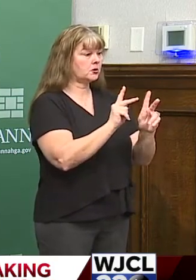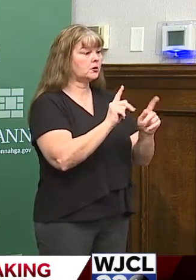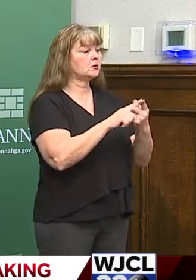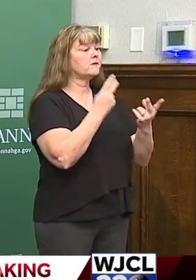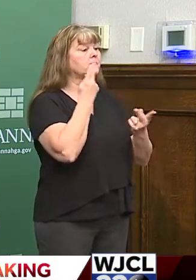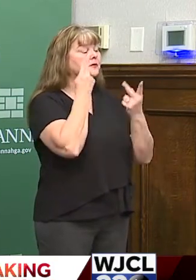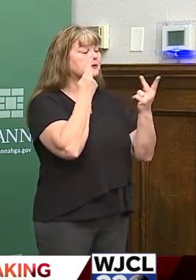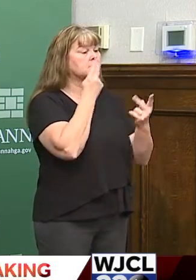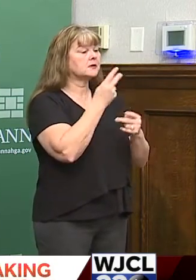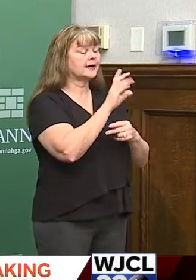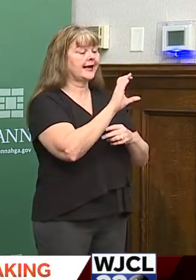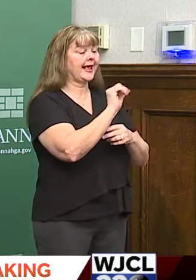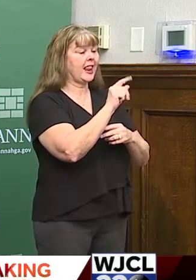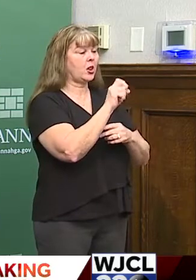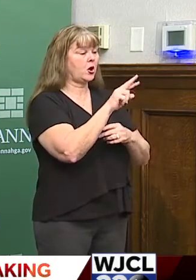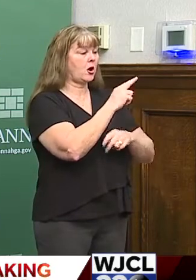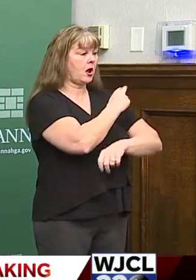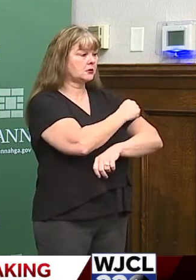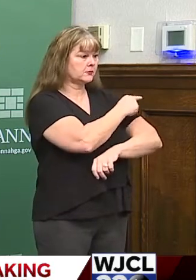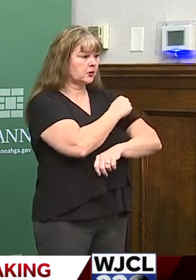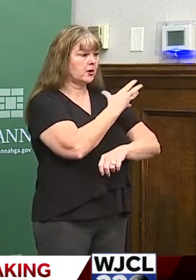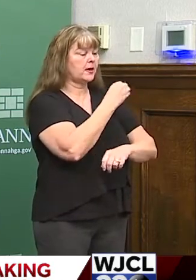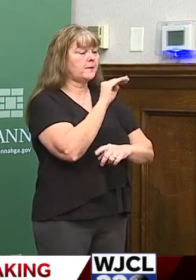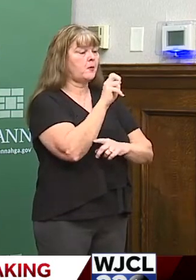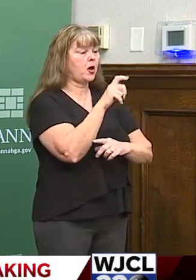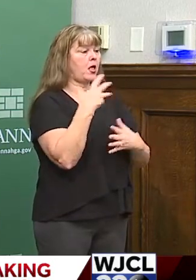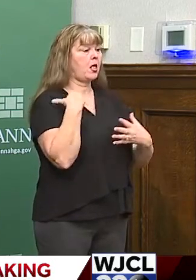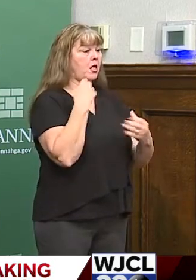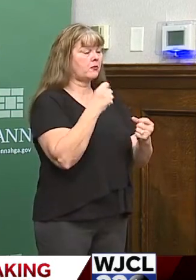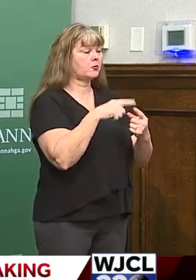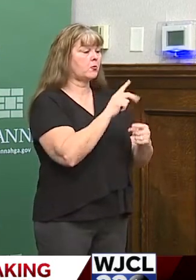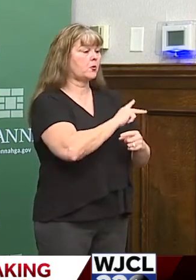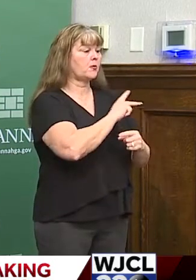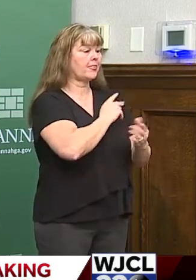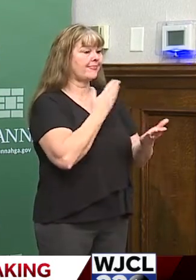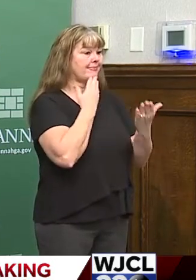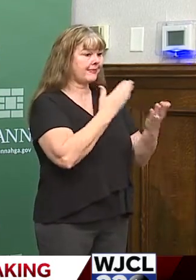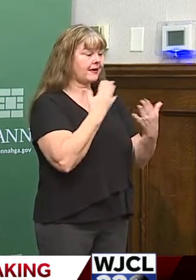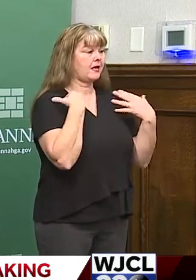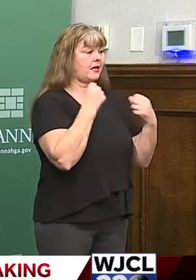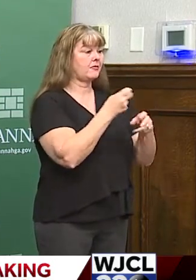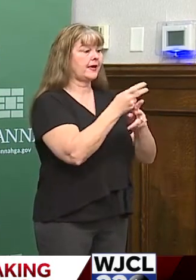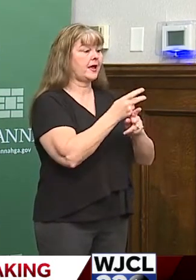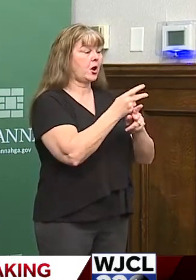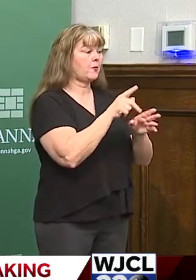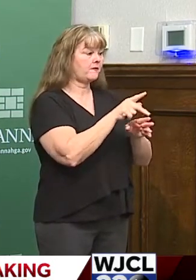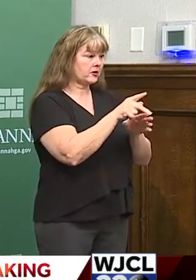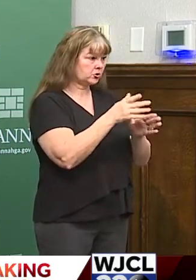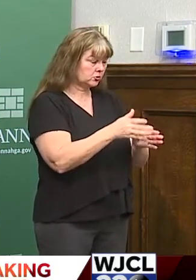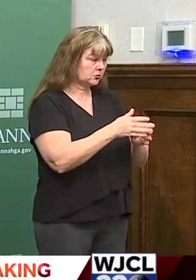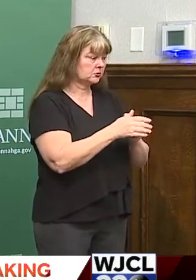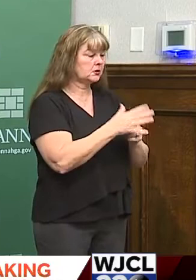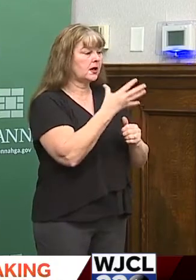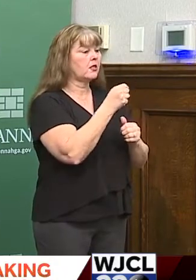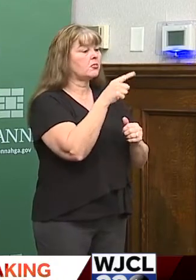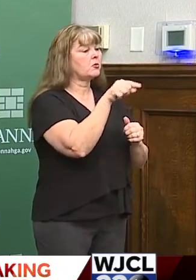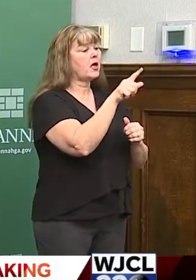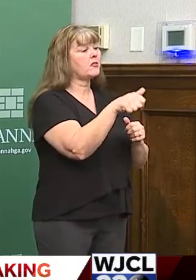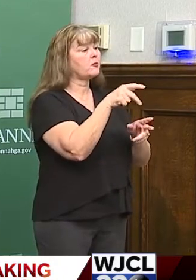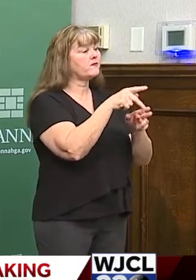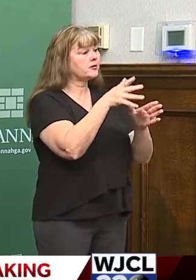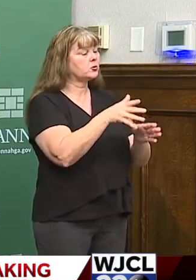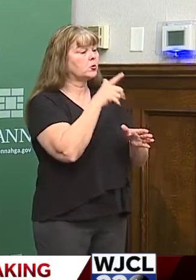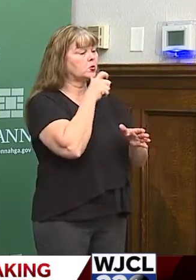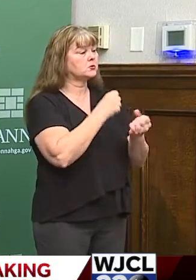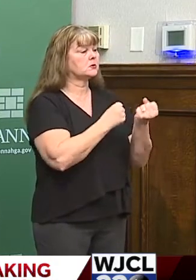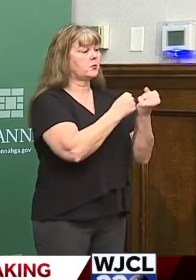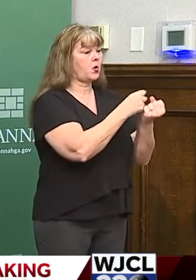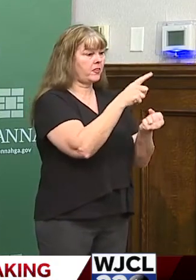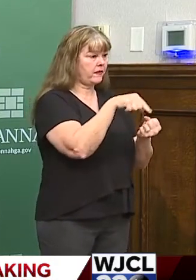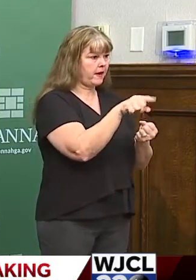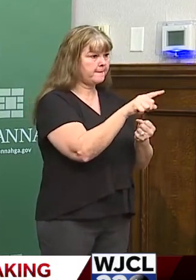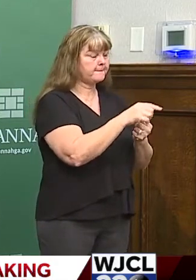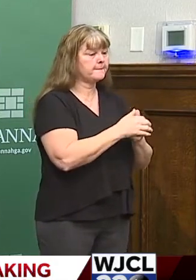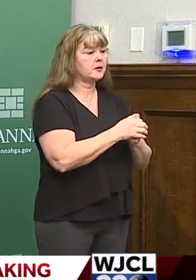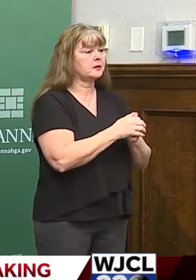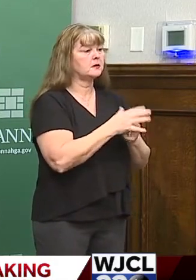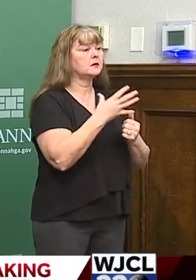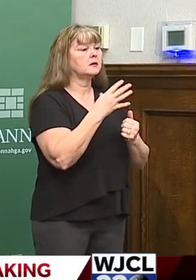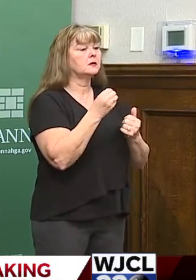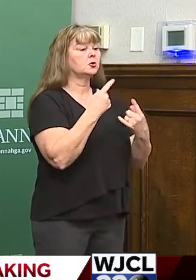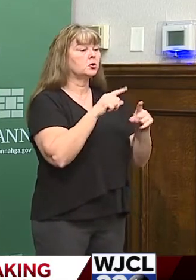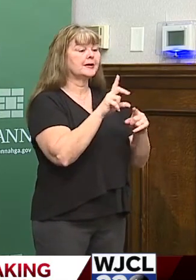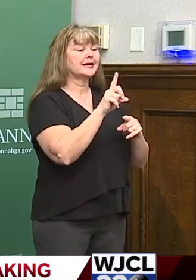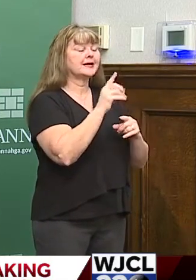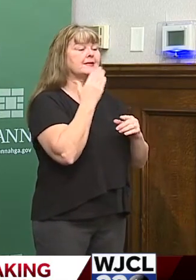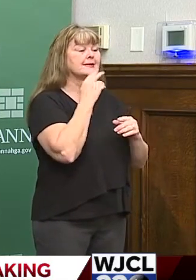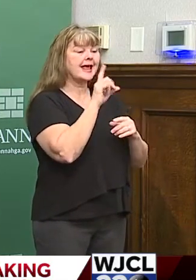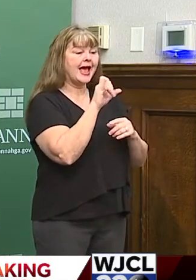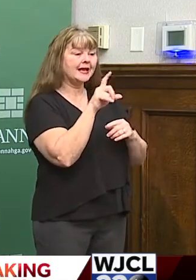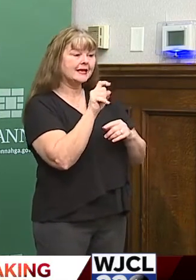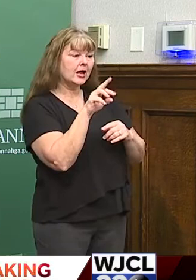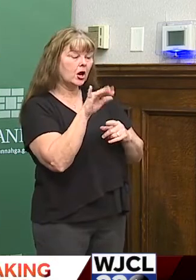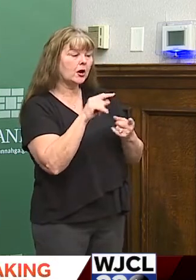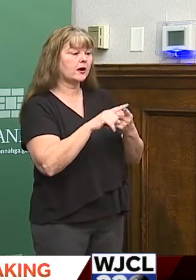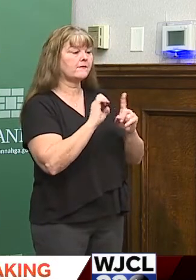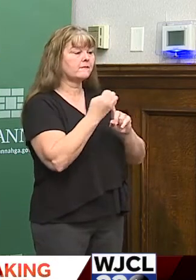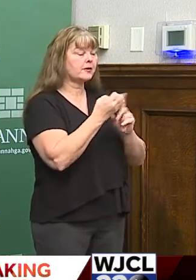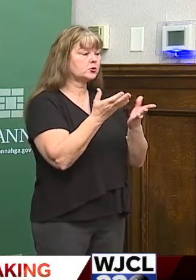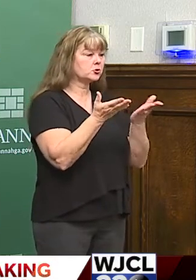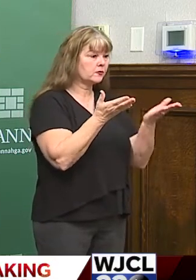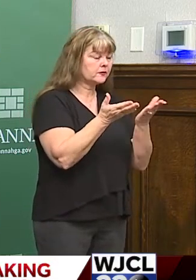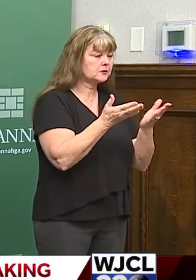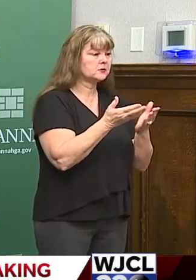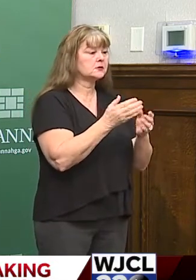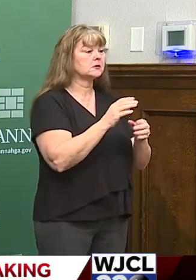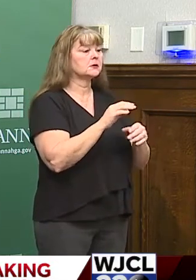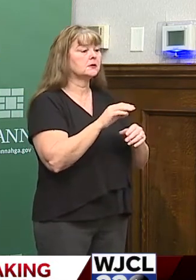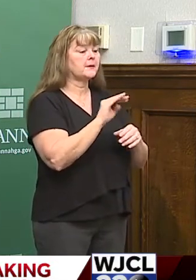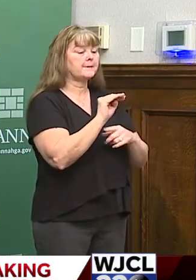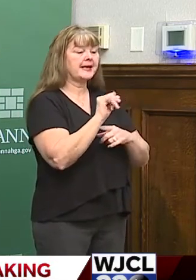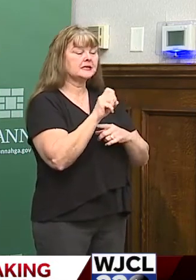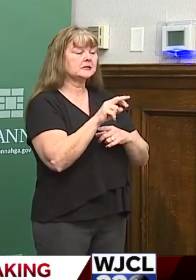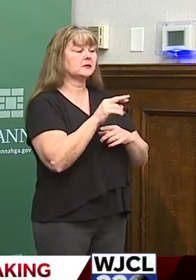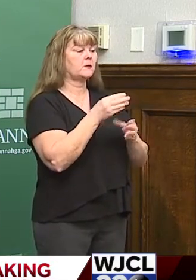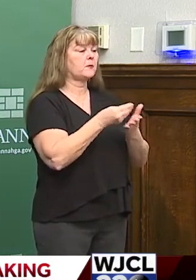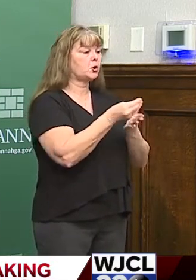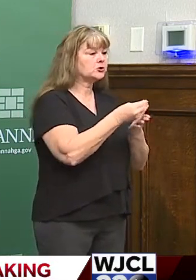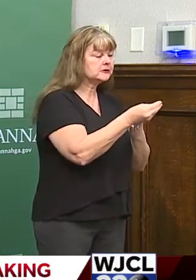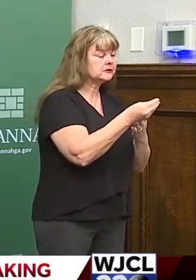LAST WEEK I HAD THE OPPORTUNITY TO VISIT CAROLINA HOSPITAL AND MEMORIAL HEALTH TO PERSONALLY THANK THE HEALTH CARE PROFESSIONALS THAT SUPPORT THEM IN DIETARY AND ENVIRONMENTAL